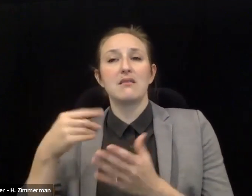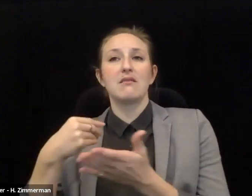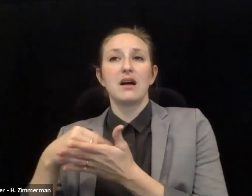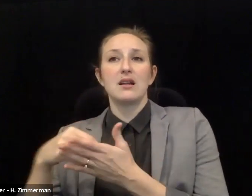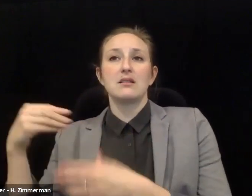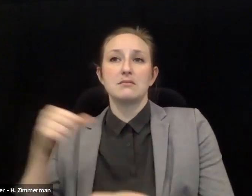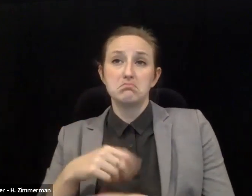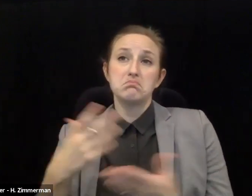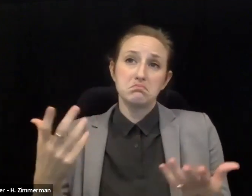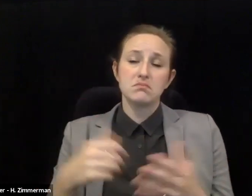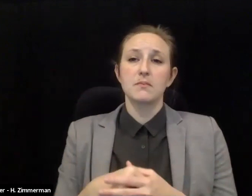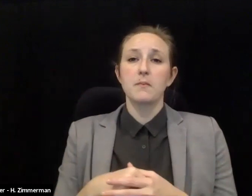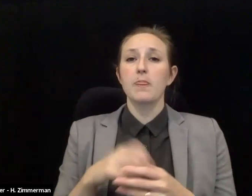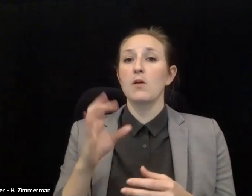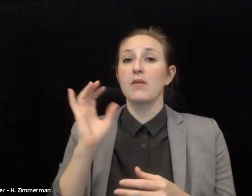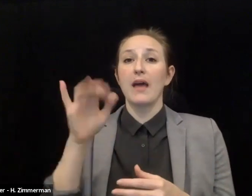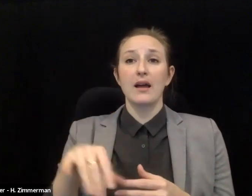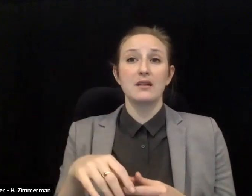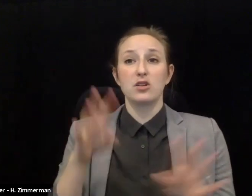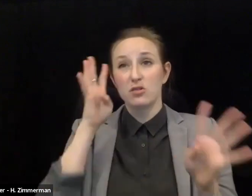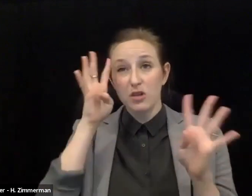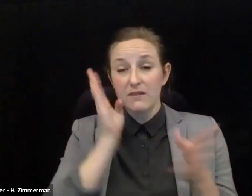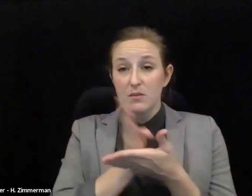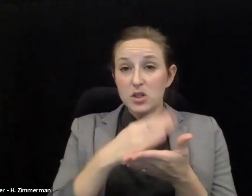That creative budgeting, like how much more we can stretch the